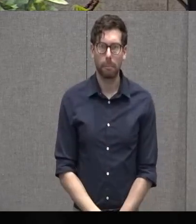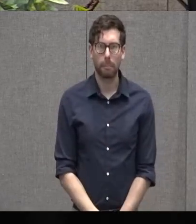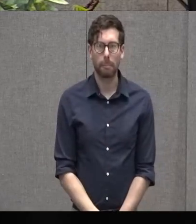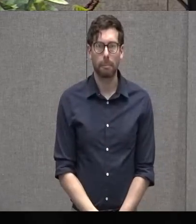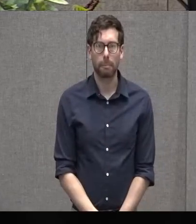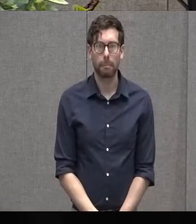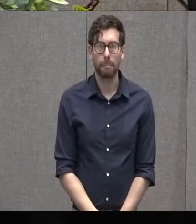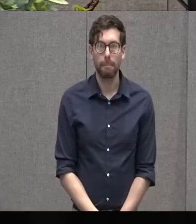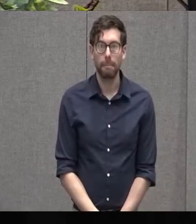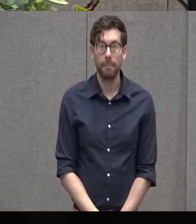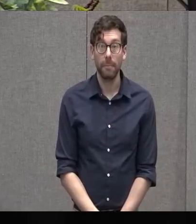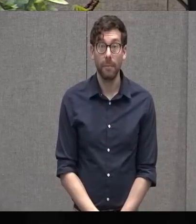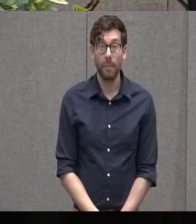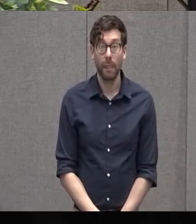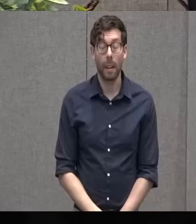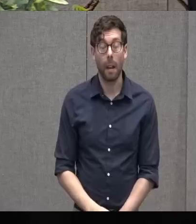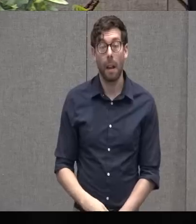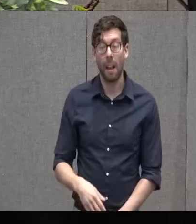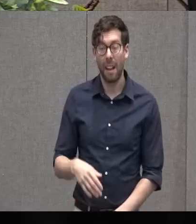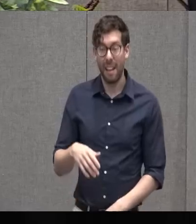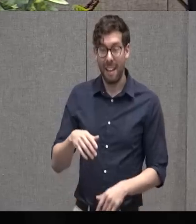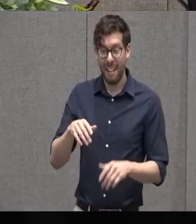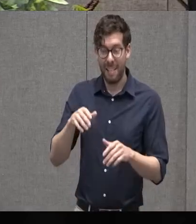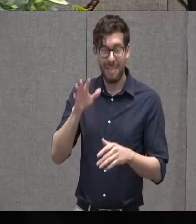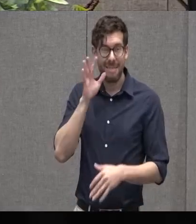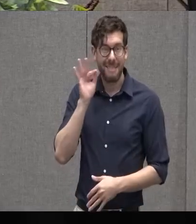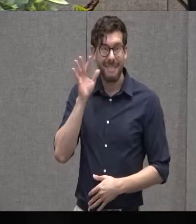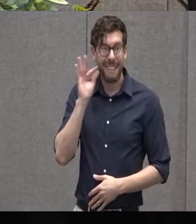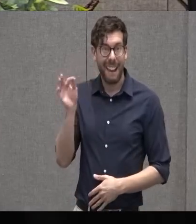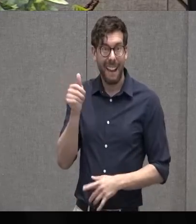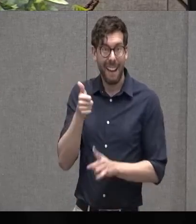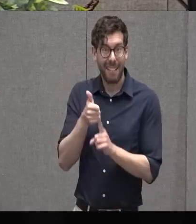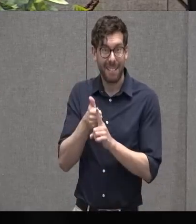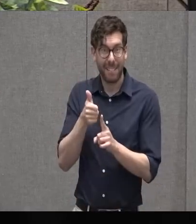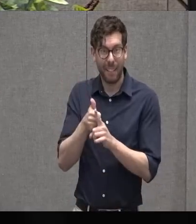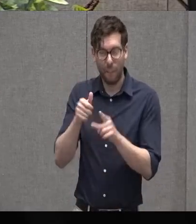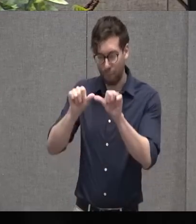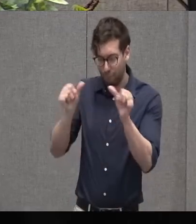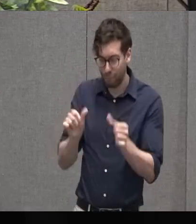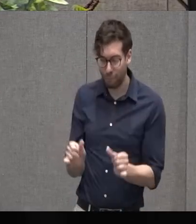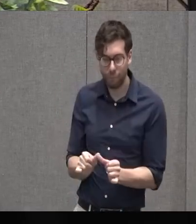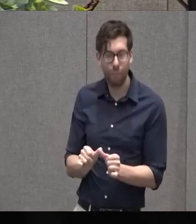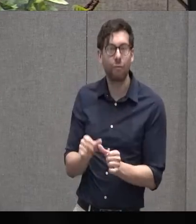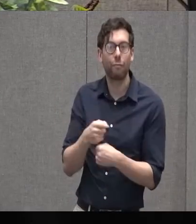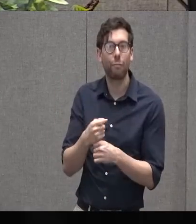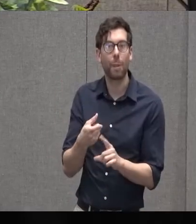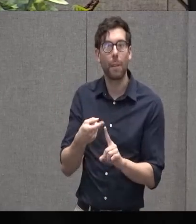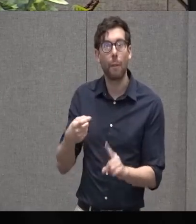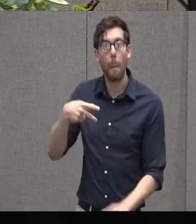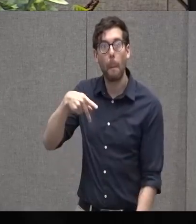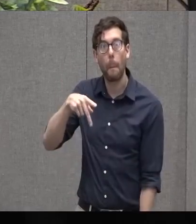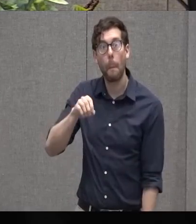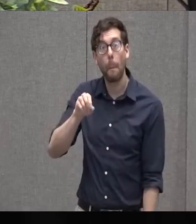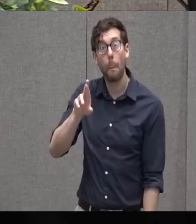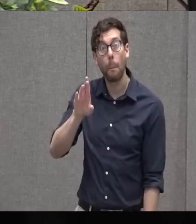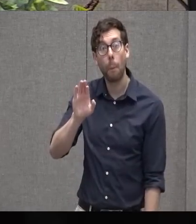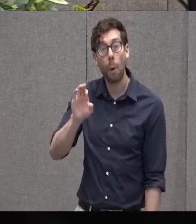This porcelain cat is fragile, it might break and I think that things that might break